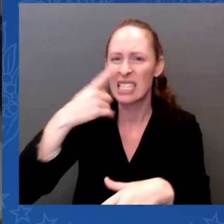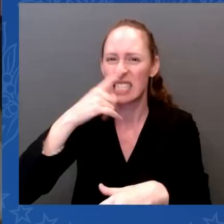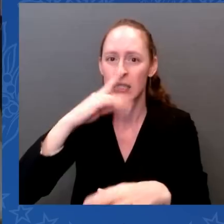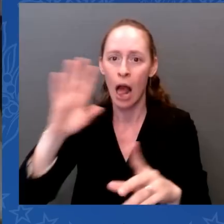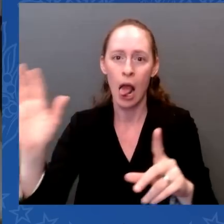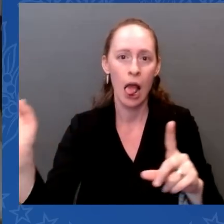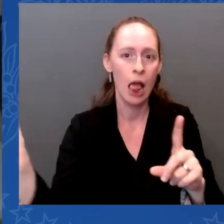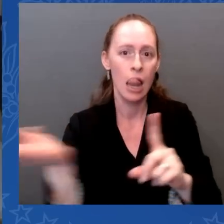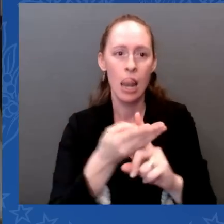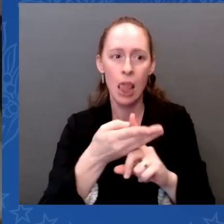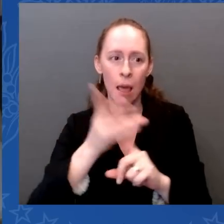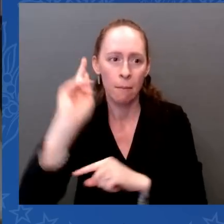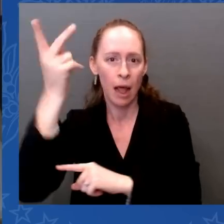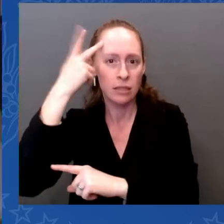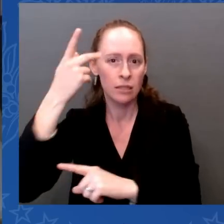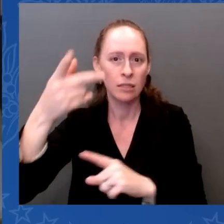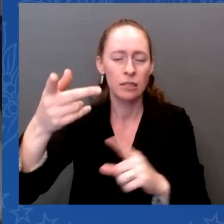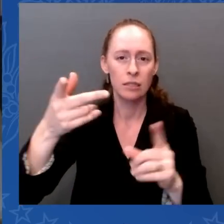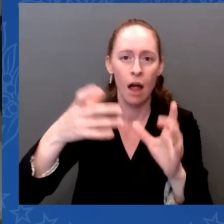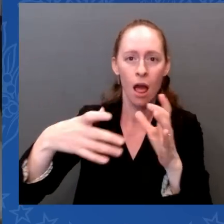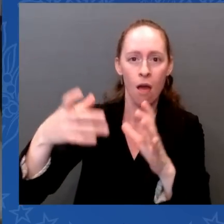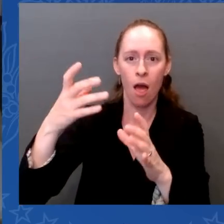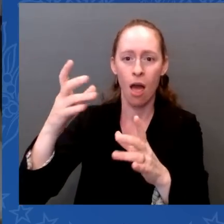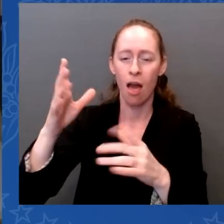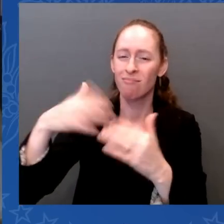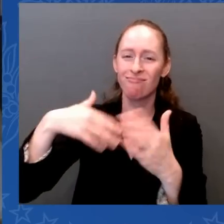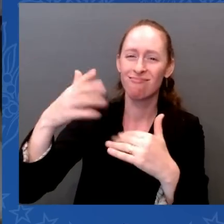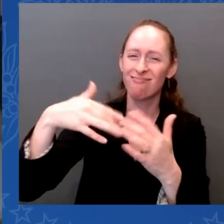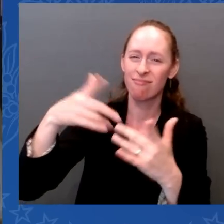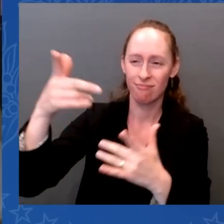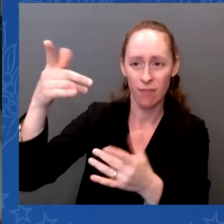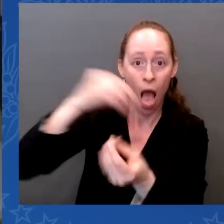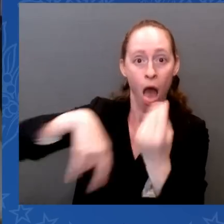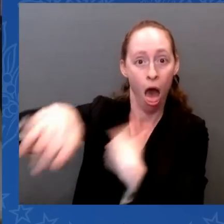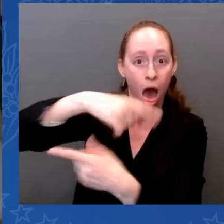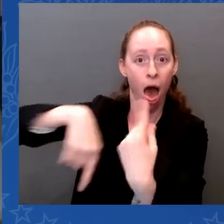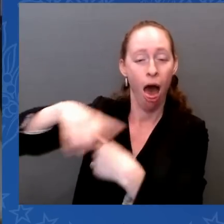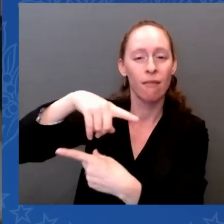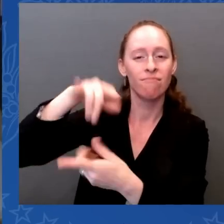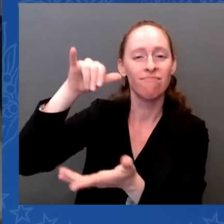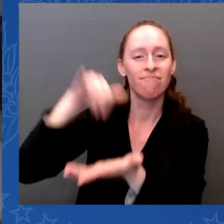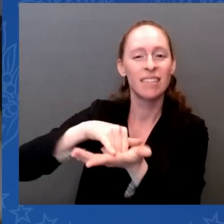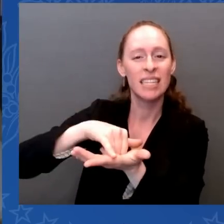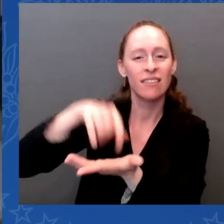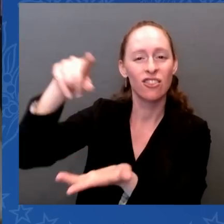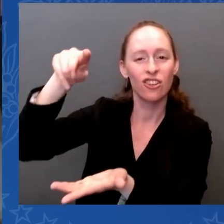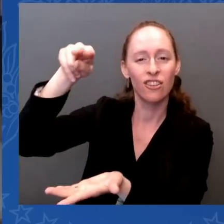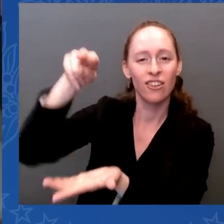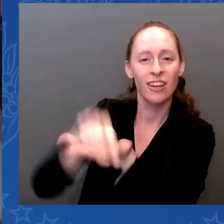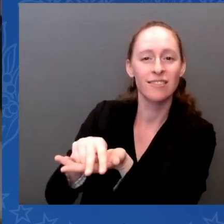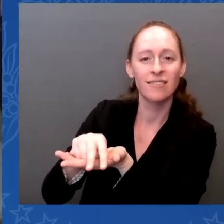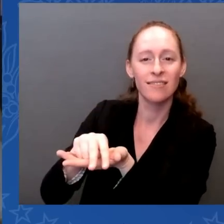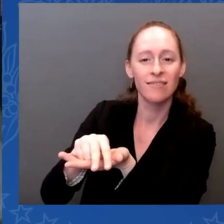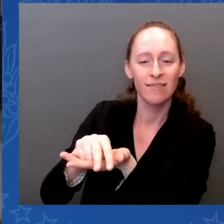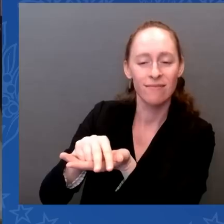Now corporations will have to pay a minimum corporate tax of 15 percent. Just 15 percent. We're not gouging anybody.